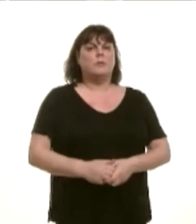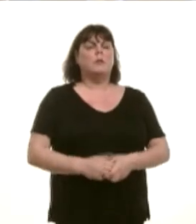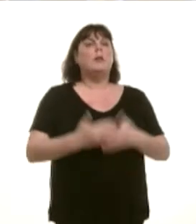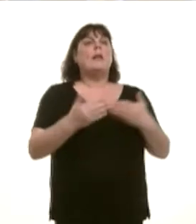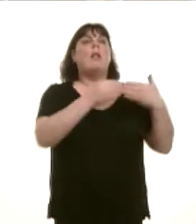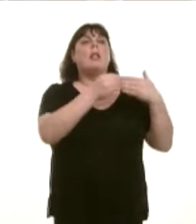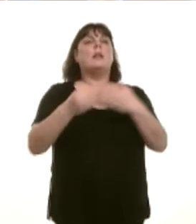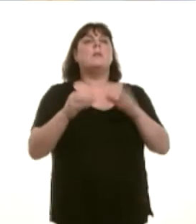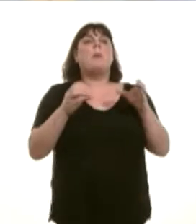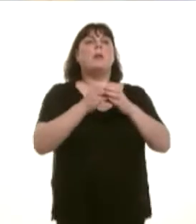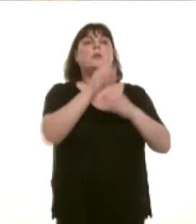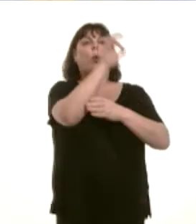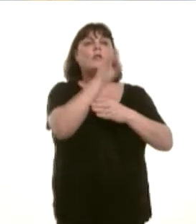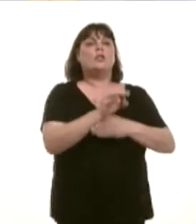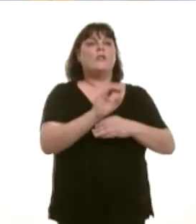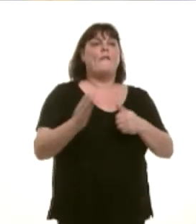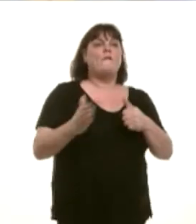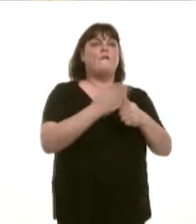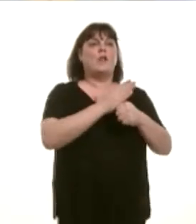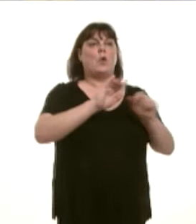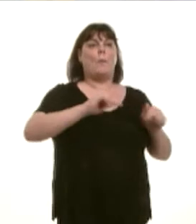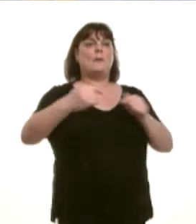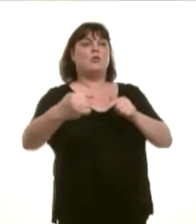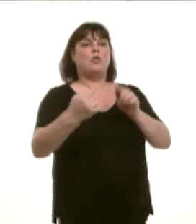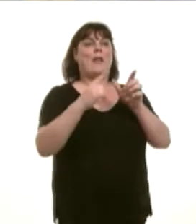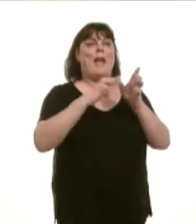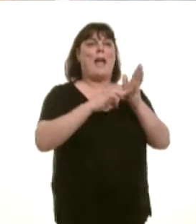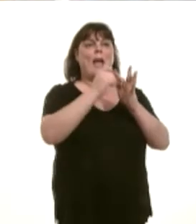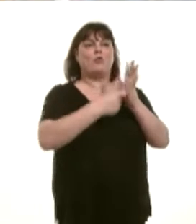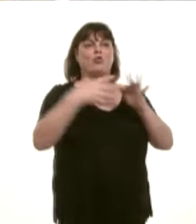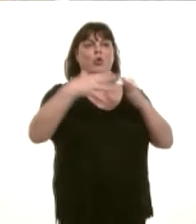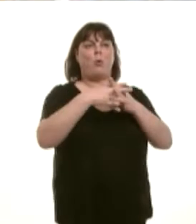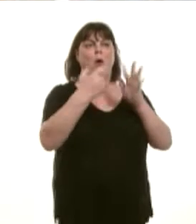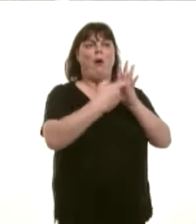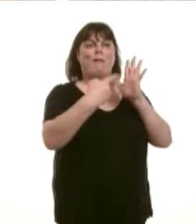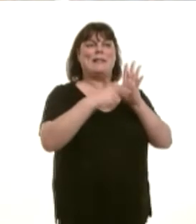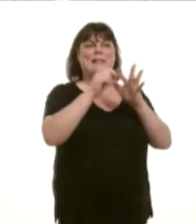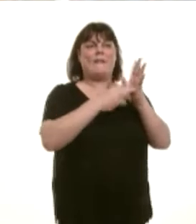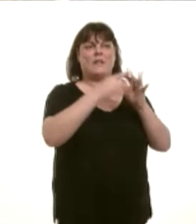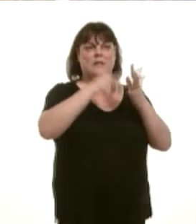first this afternoon, we have the leader of the opposition, Andrew R.T. Davies. Andrew R.T. Davies: Thank you, Presiding Officer.